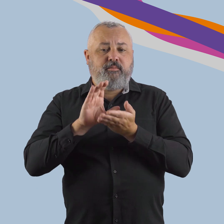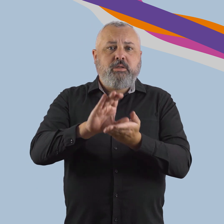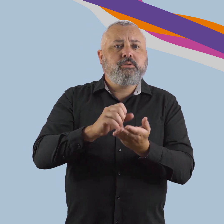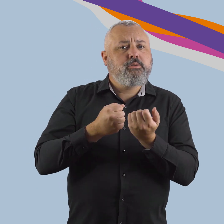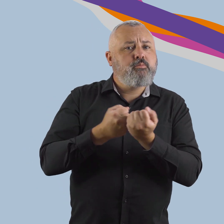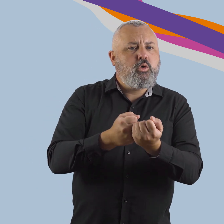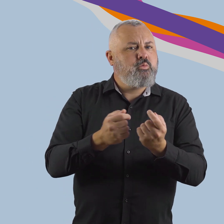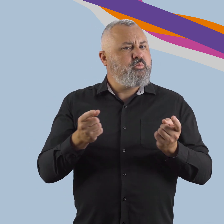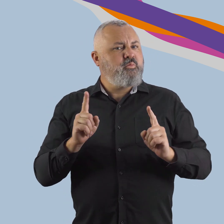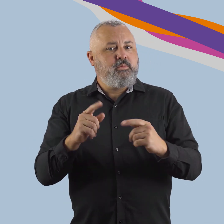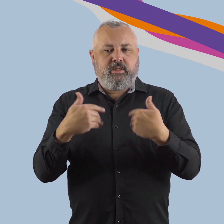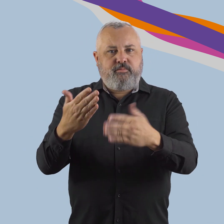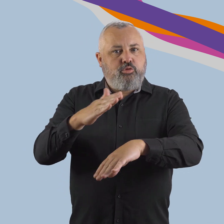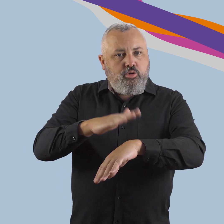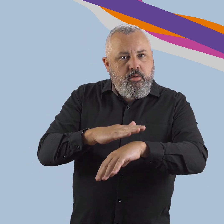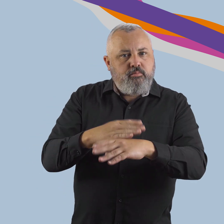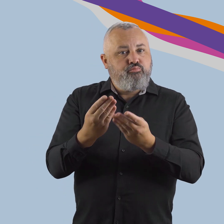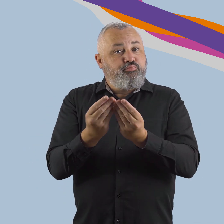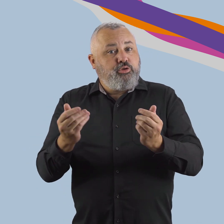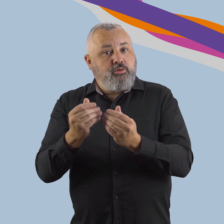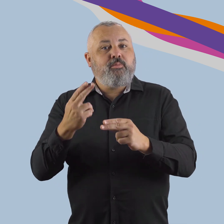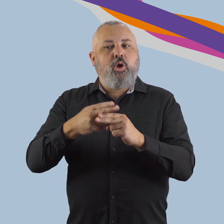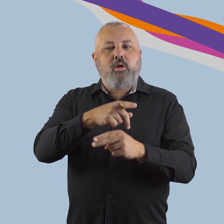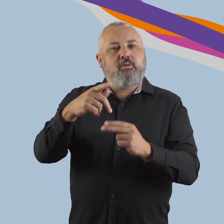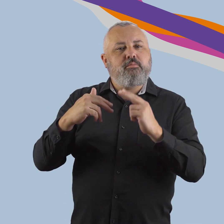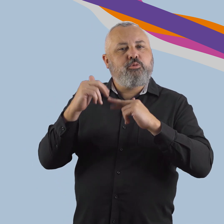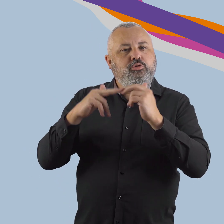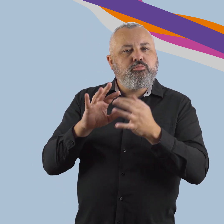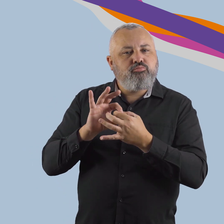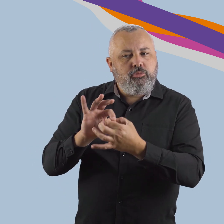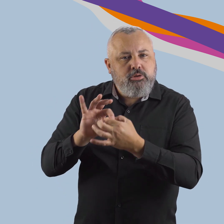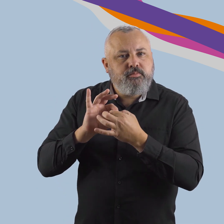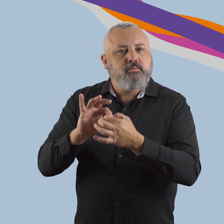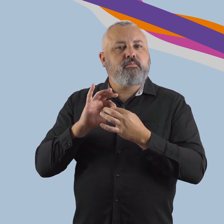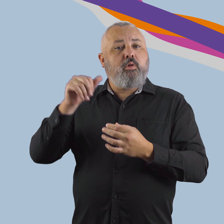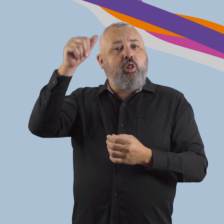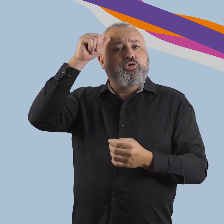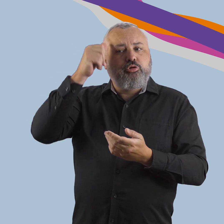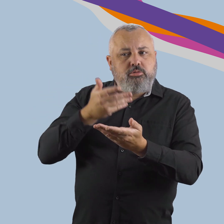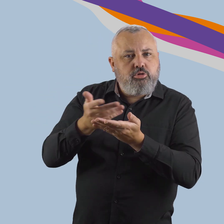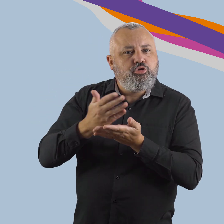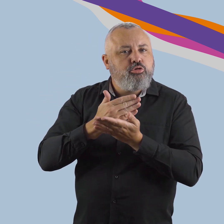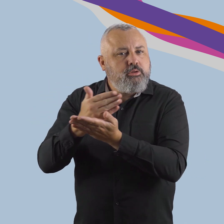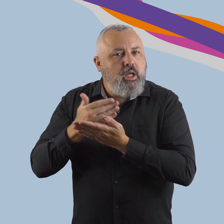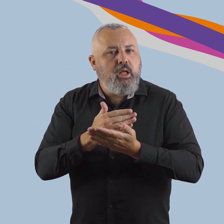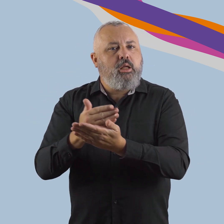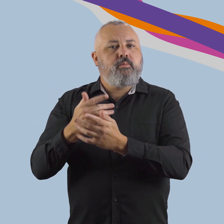This funding will provide time and resources for relationship building, knowledge sharing,